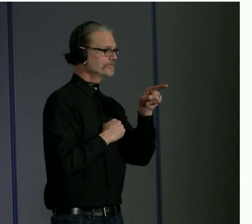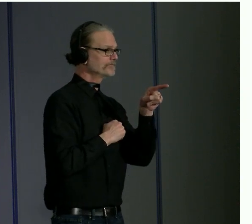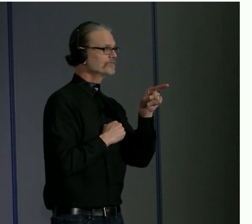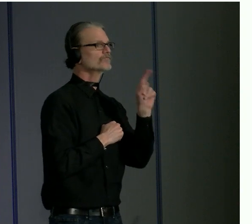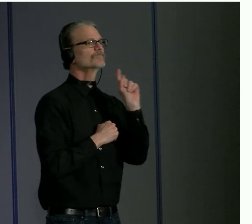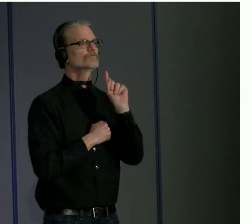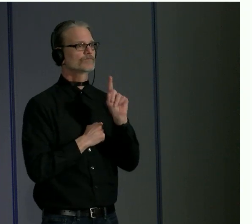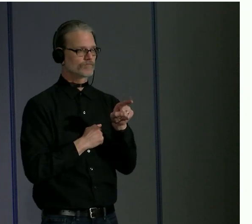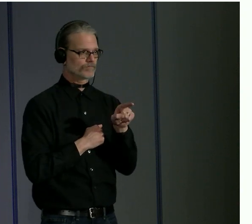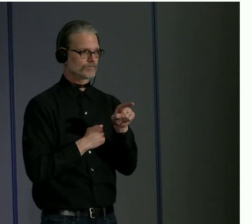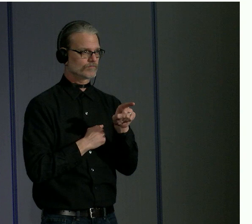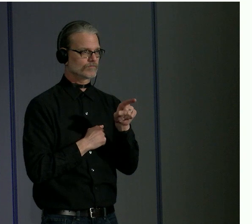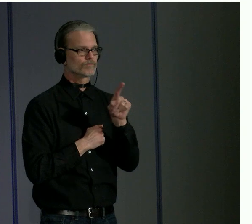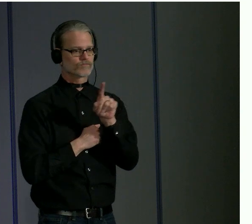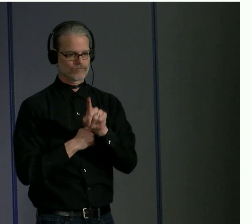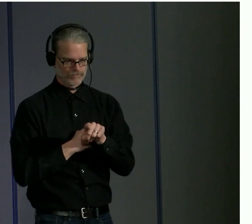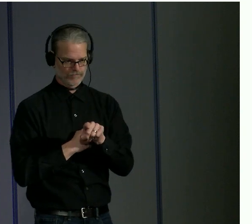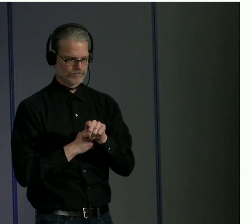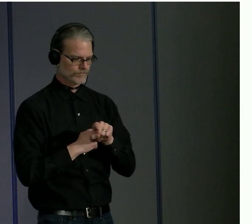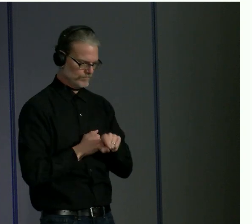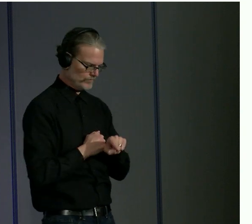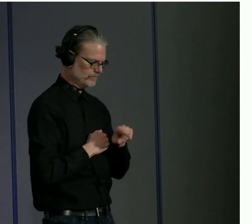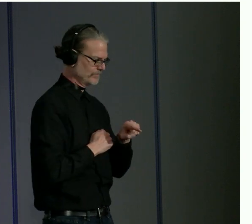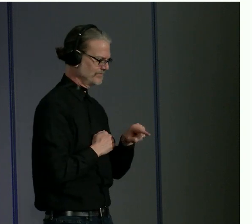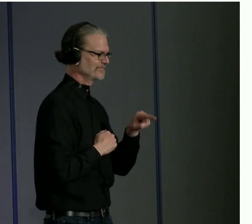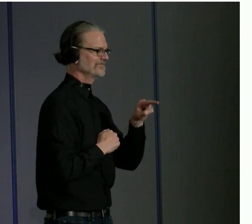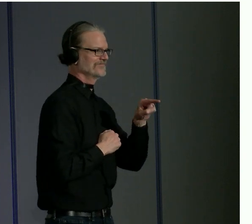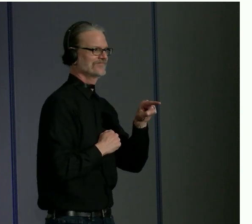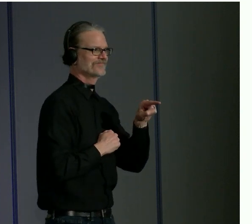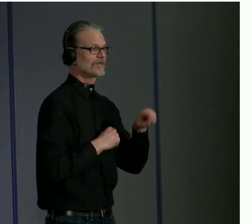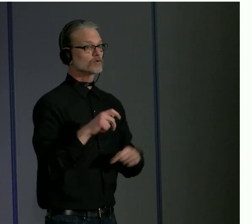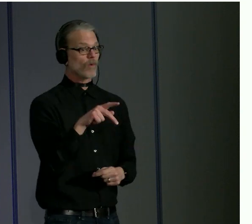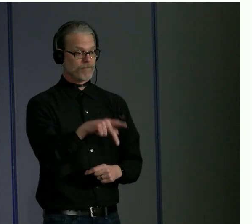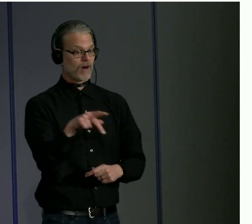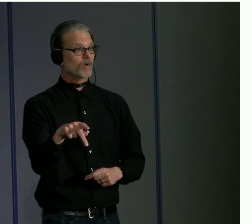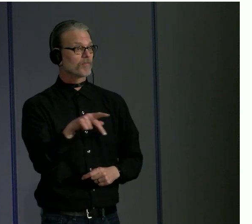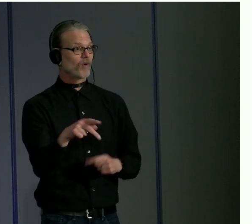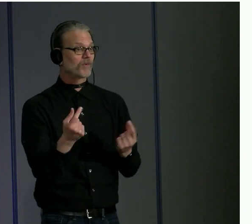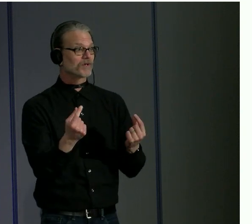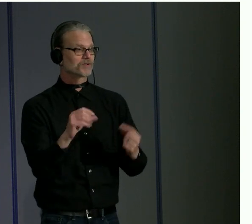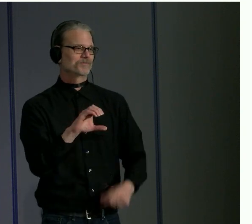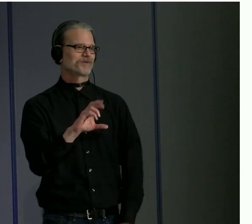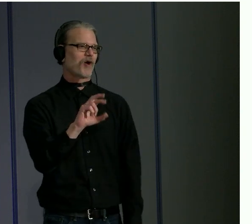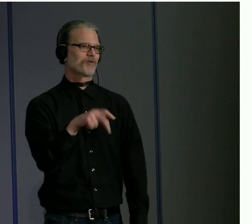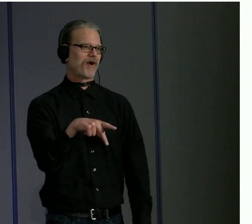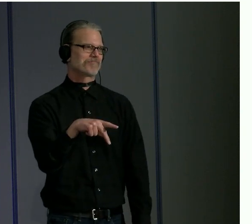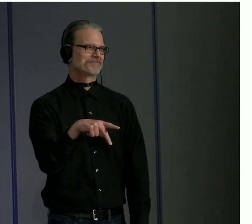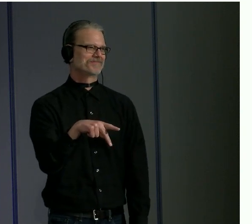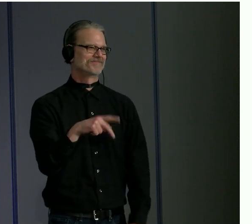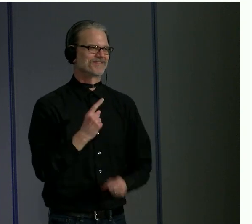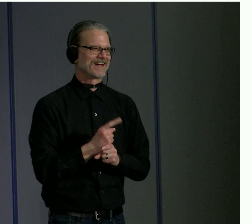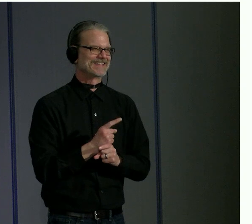Right? So if I'm in PowerPoint, it's very easy to do crop. You put your image inside crop in